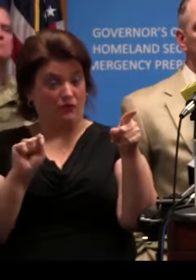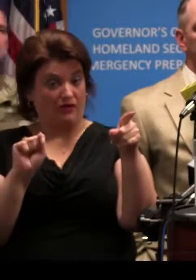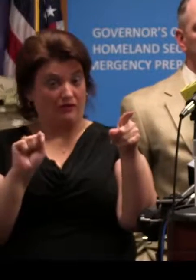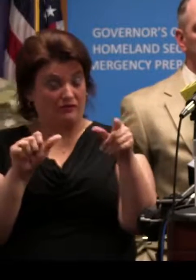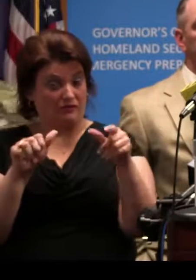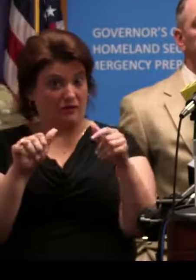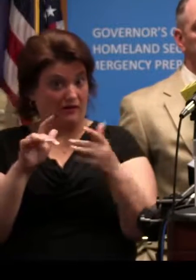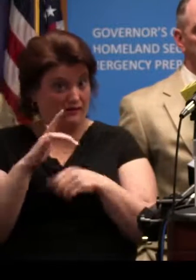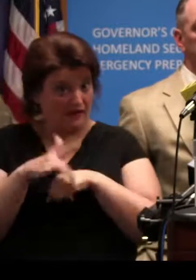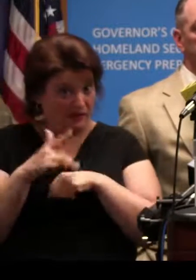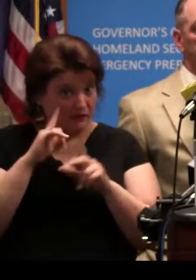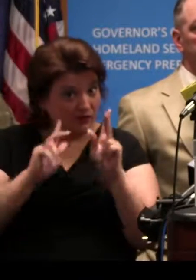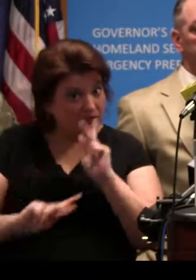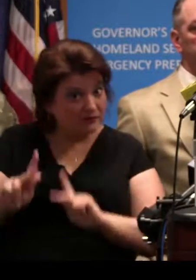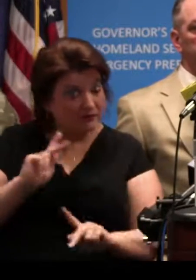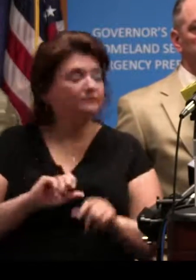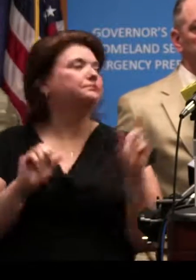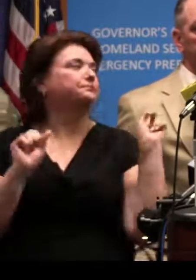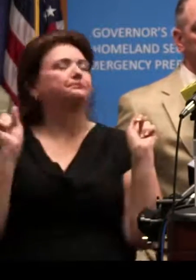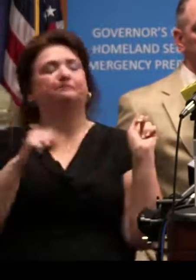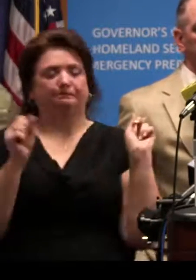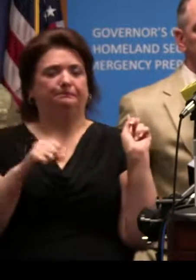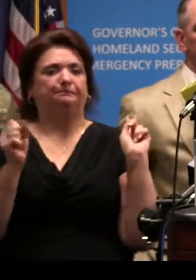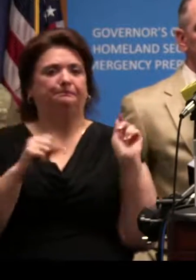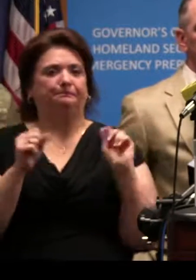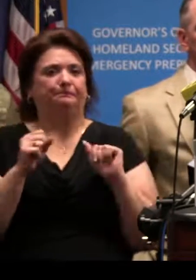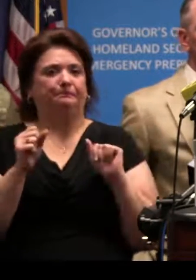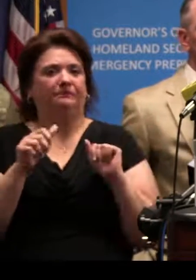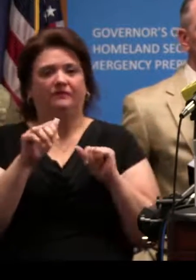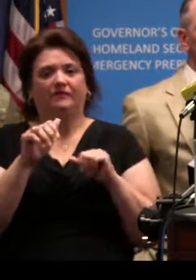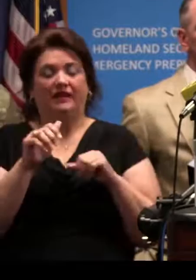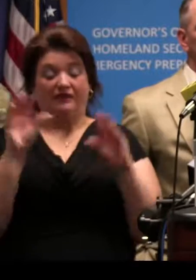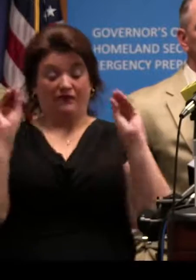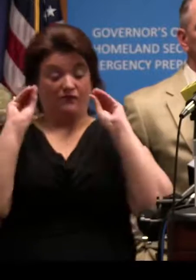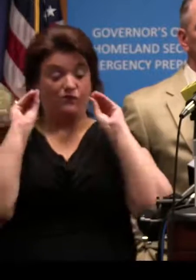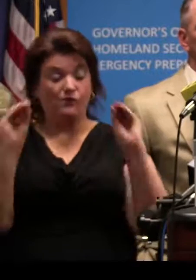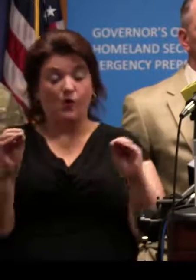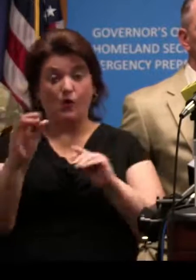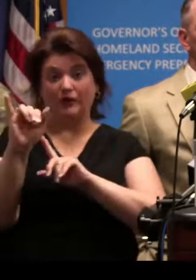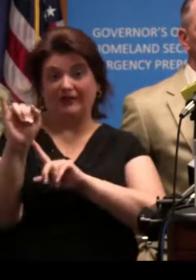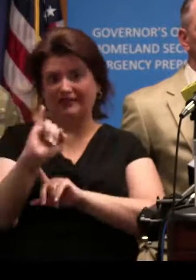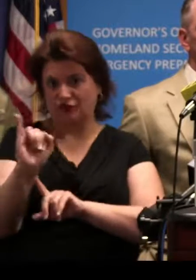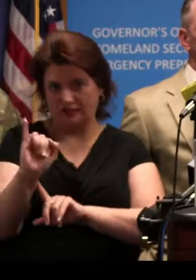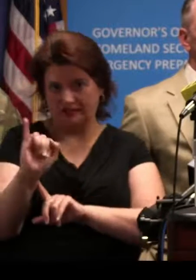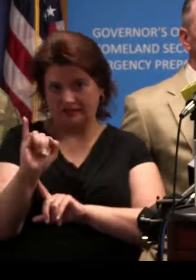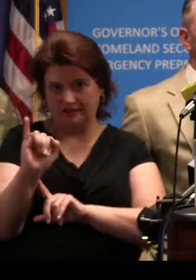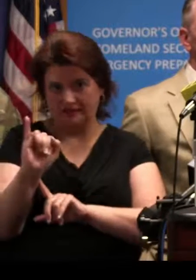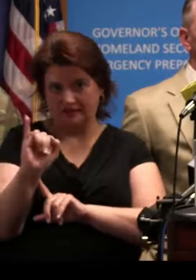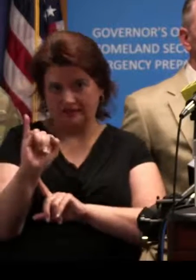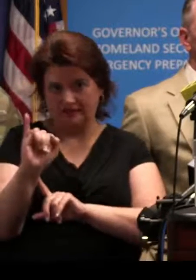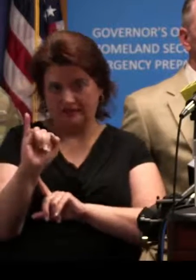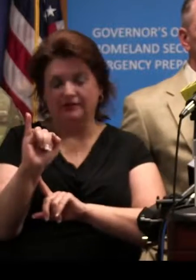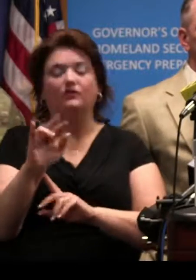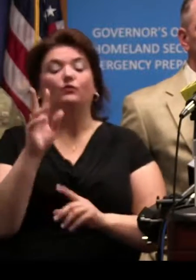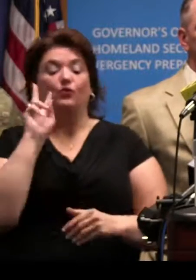go to small business administration